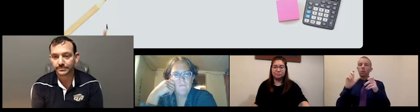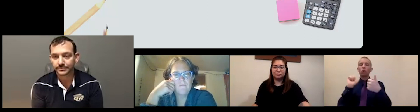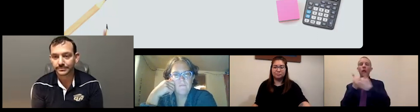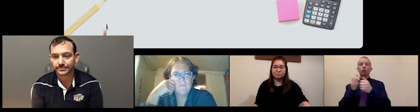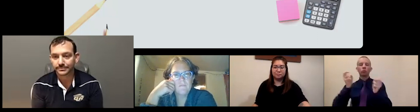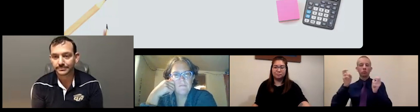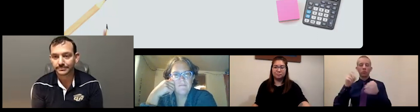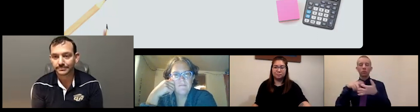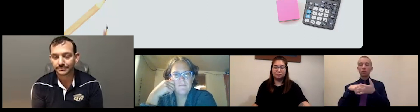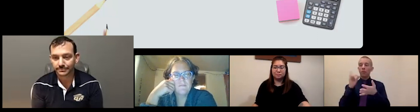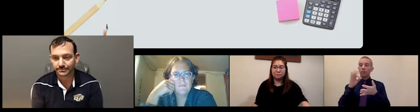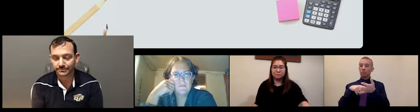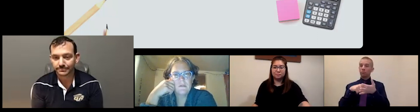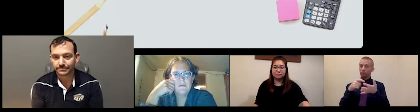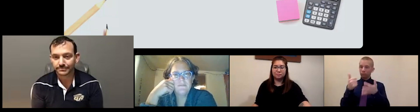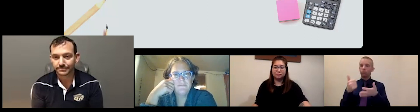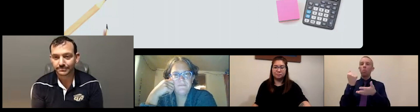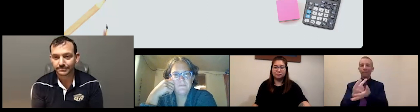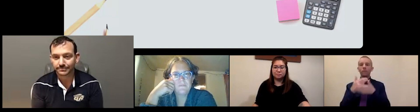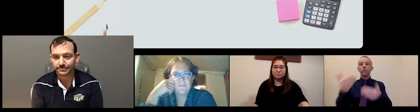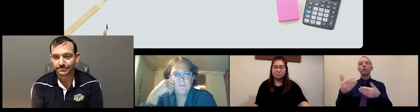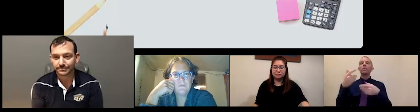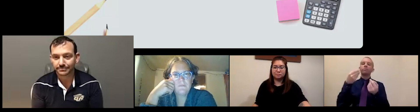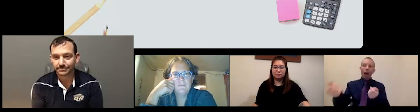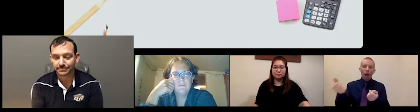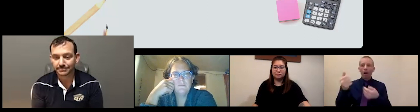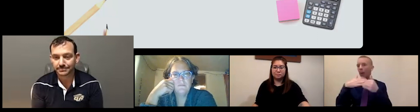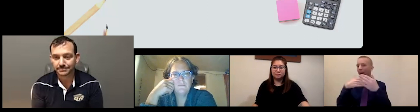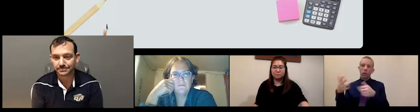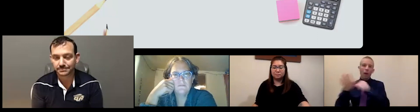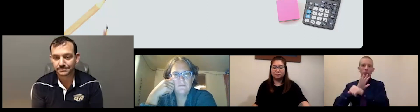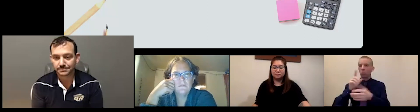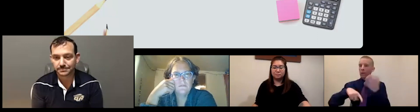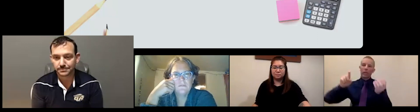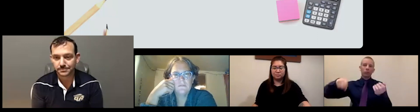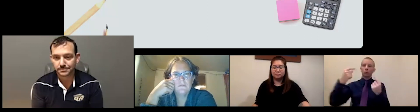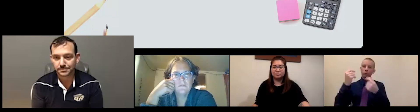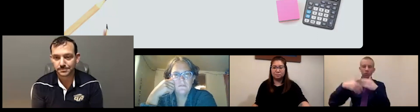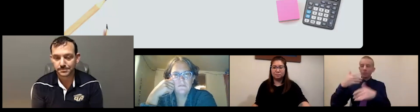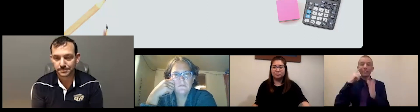If it’s approved, then they’ll pay to cover whatever is needed.